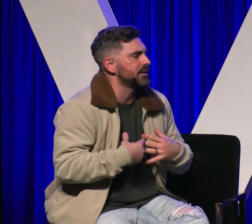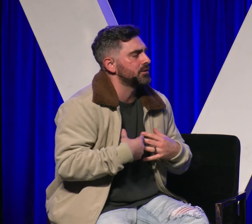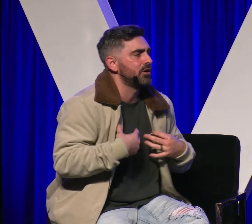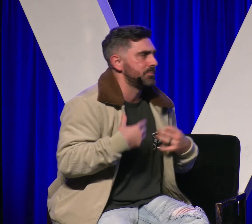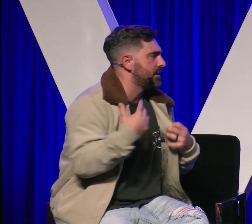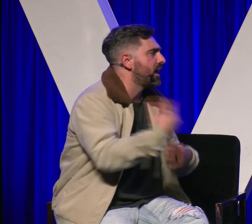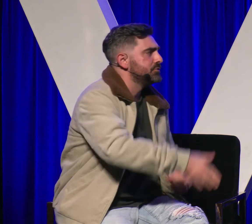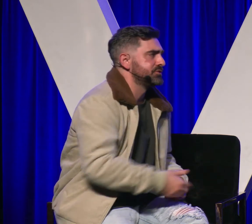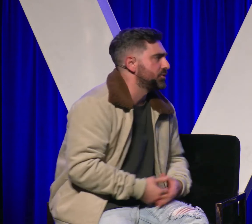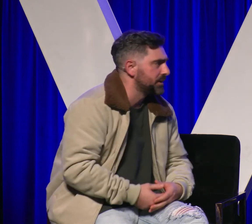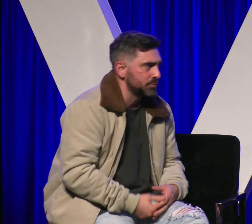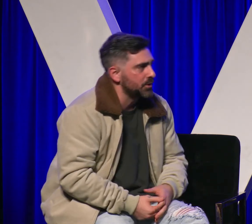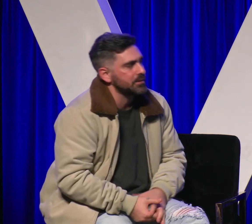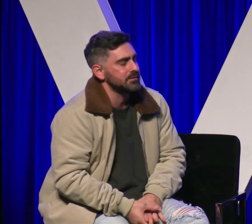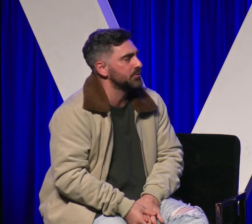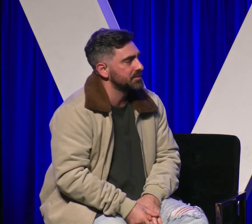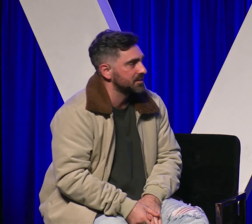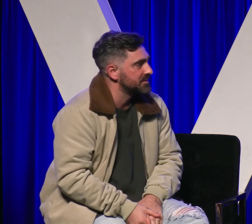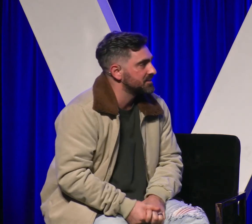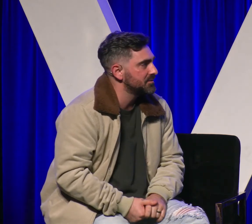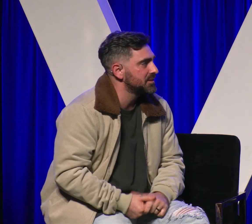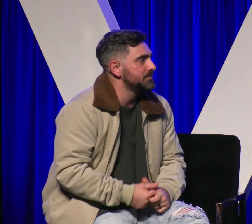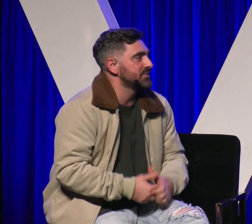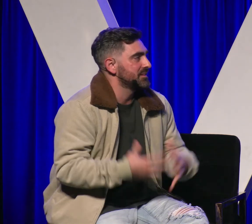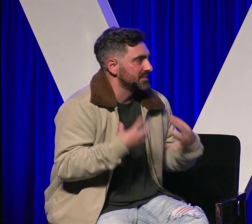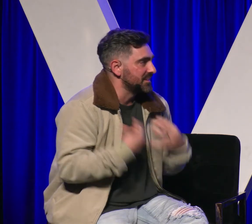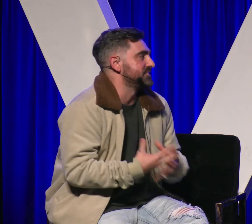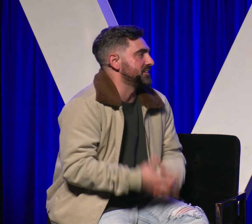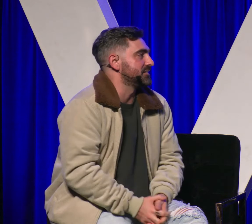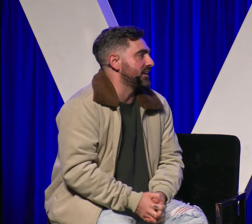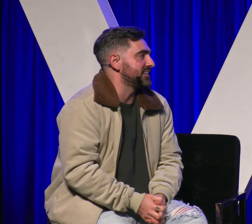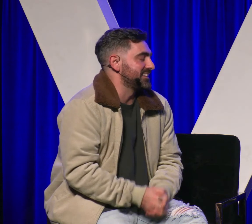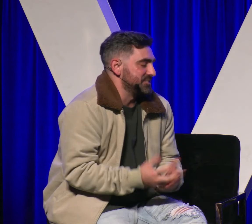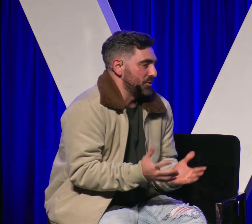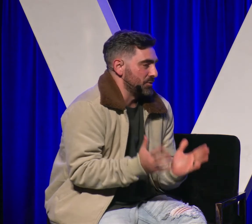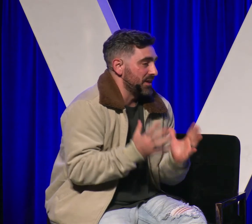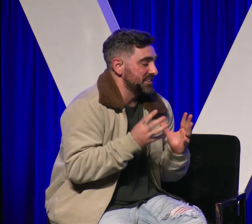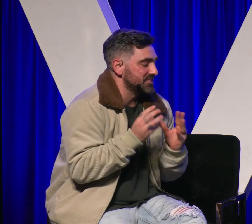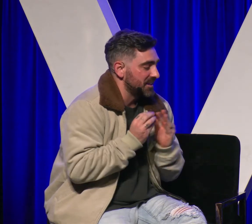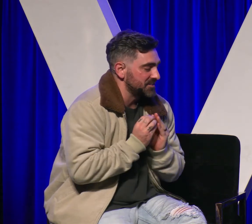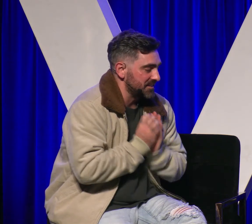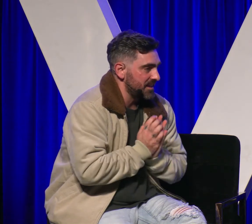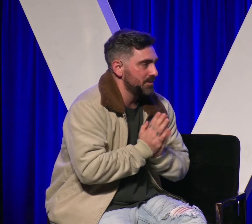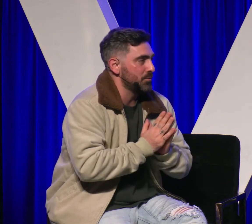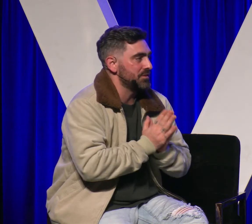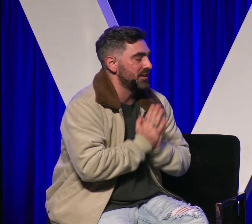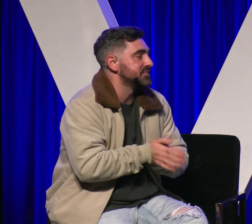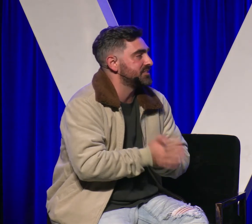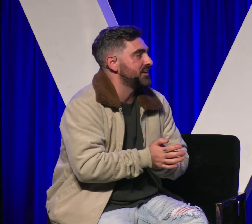oh man, I do so much work and all this kind of stuff is like, so I think it starts there with understanding